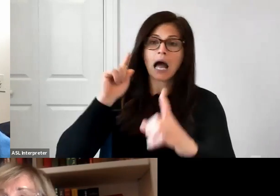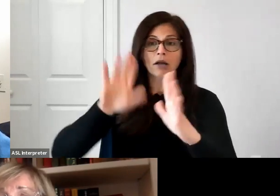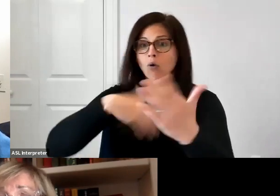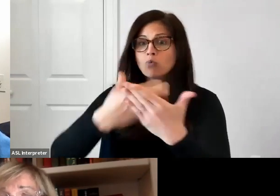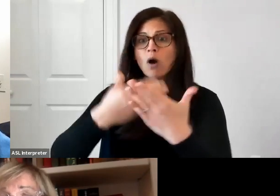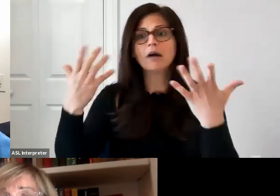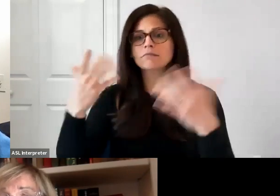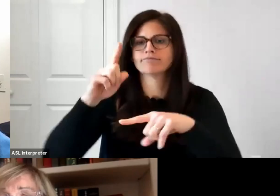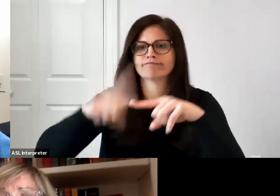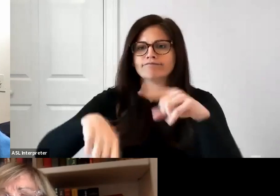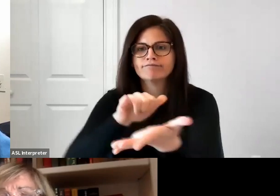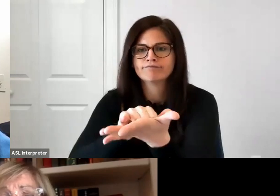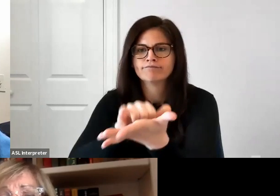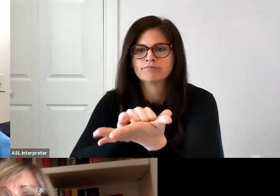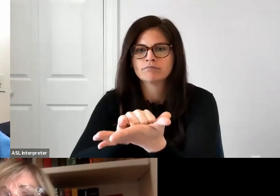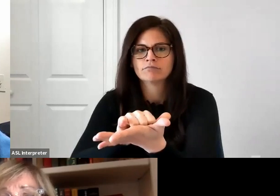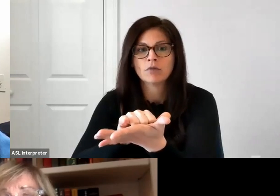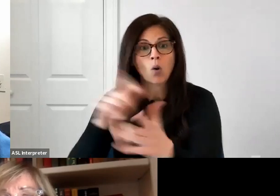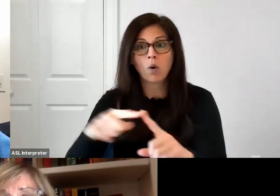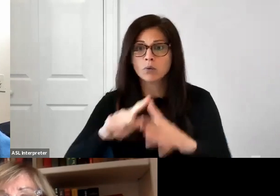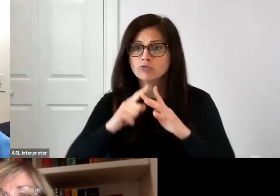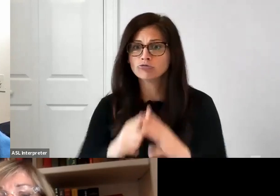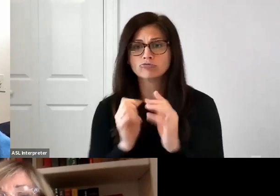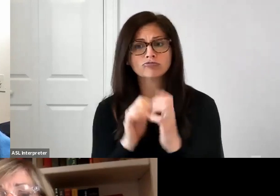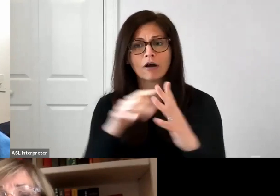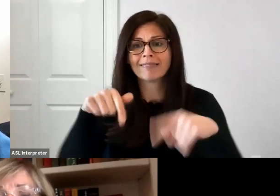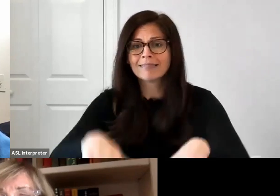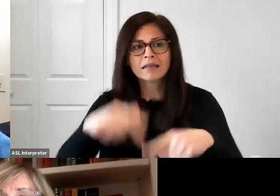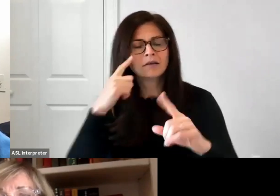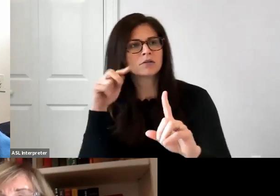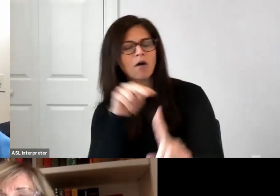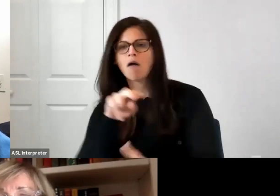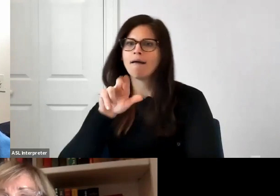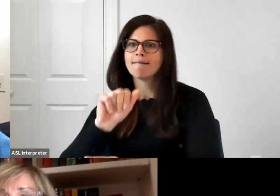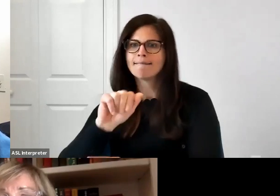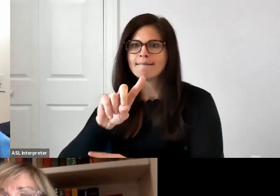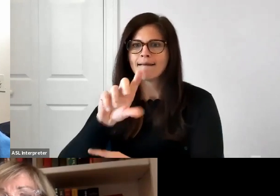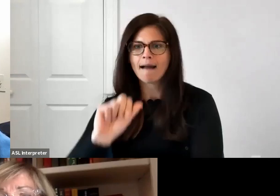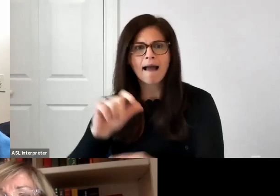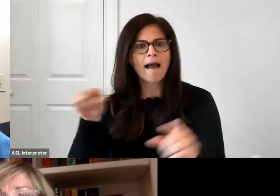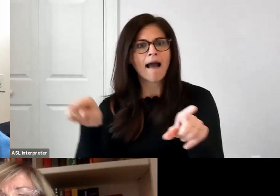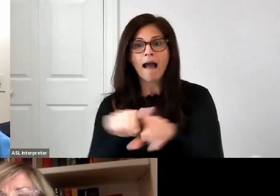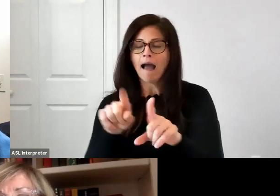we saw the ADA not as the pinnacle, but the platform on which we advance our work.